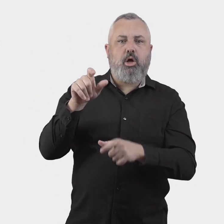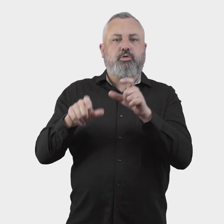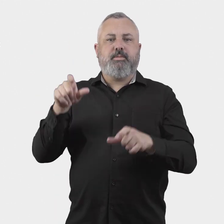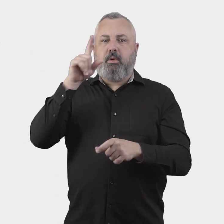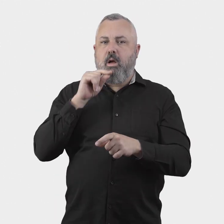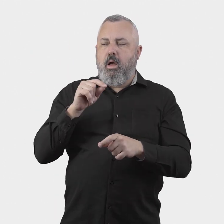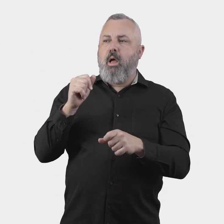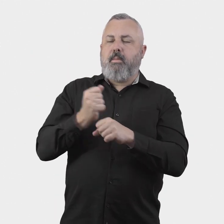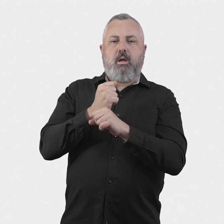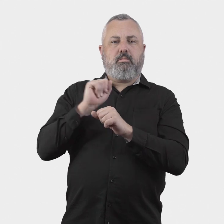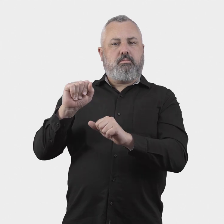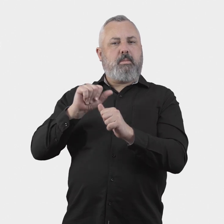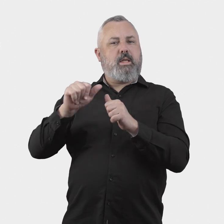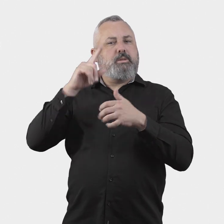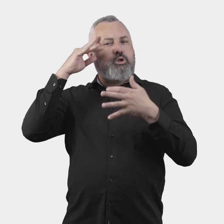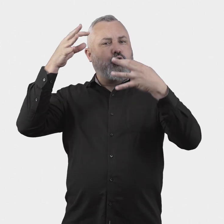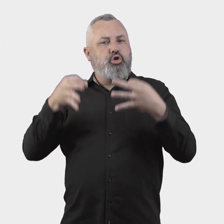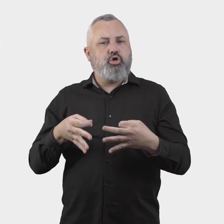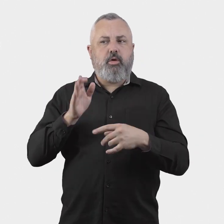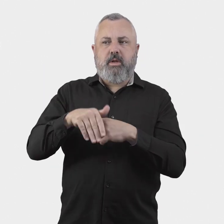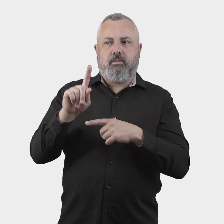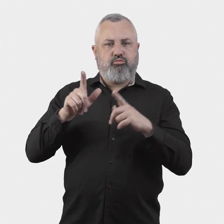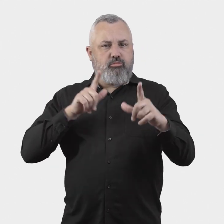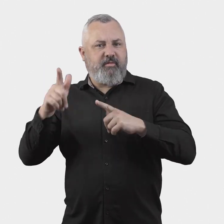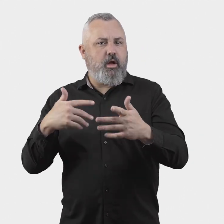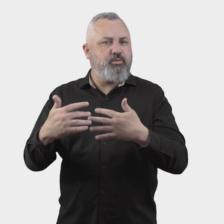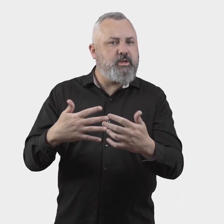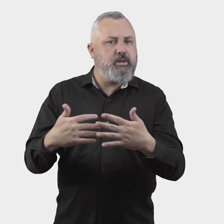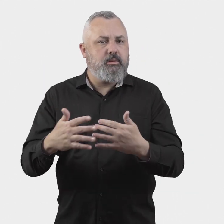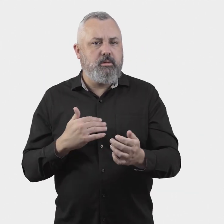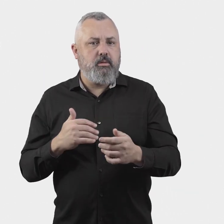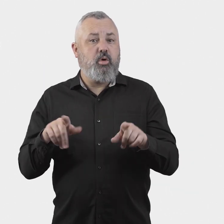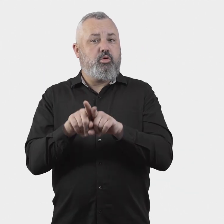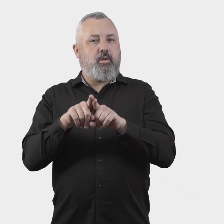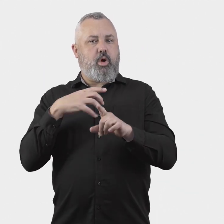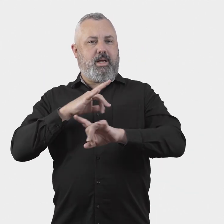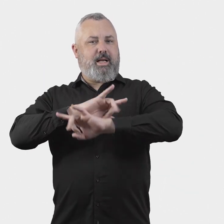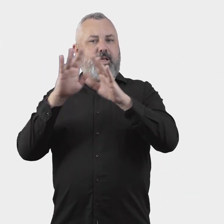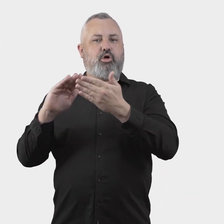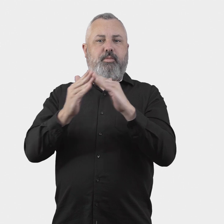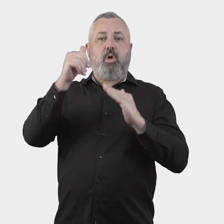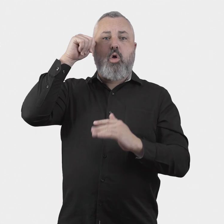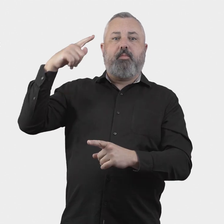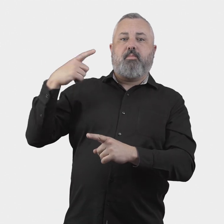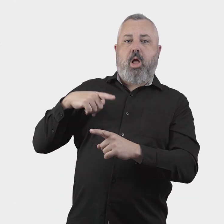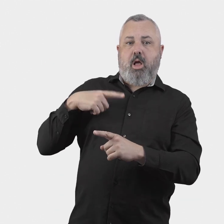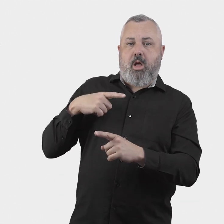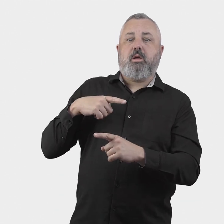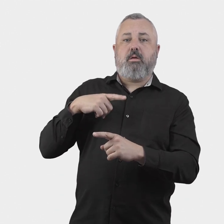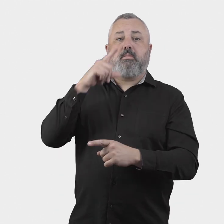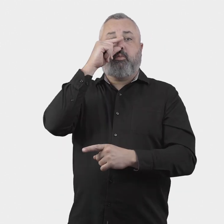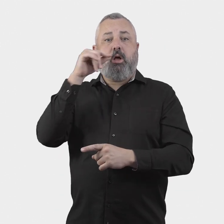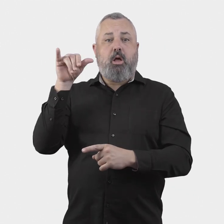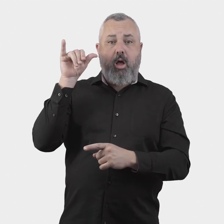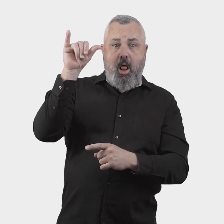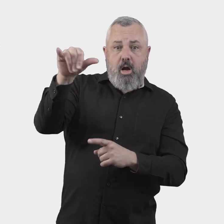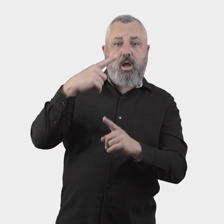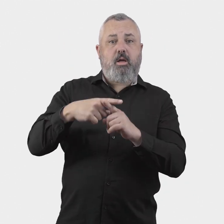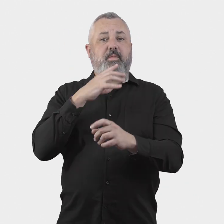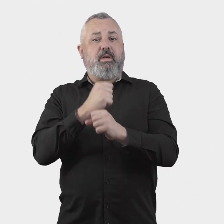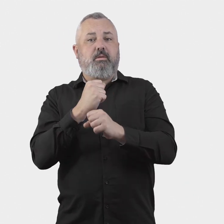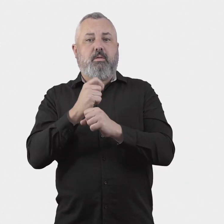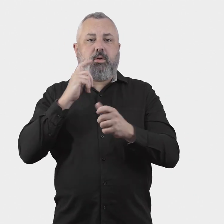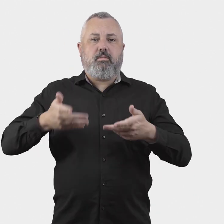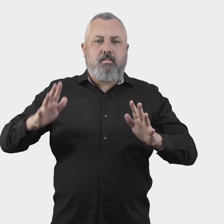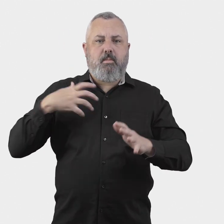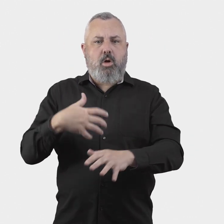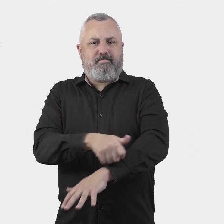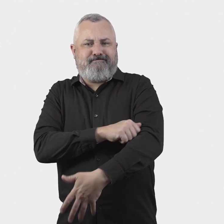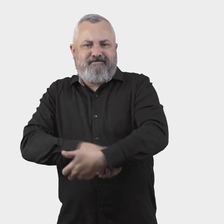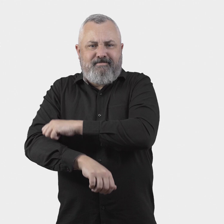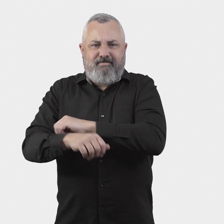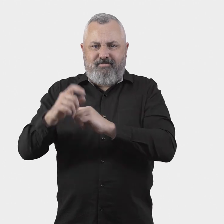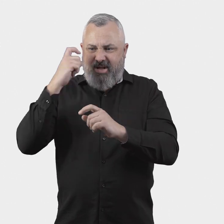consumers’ travel choices and sharpen incentives for the aviation industry and government to address the